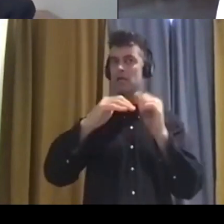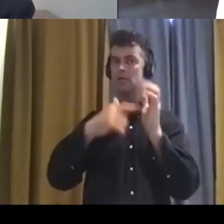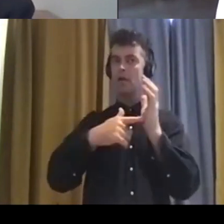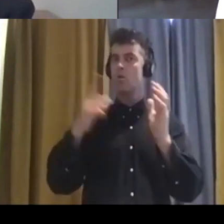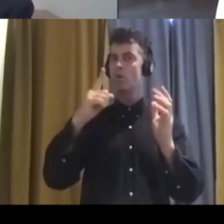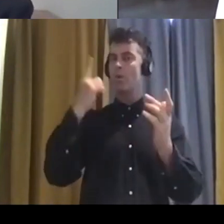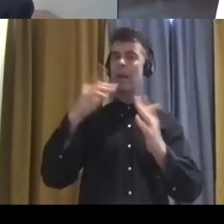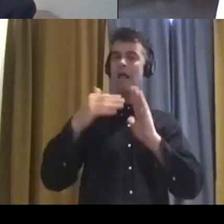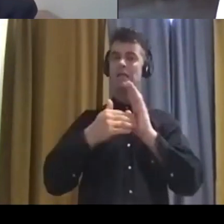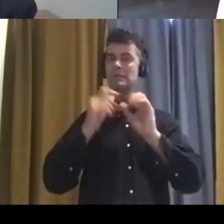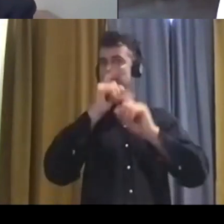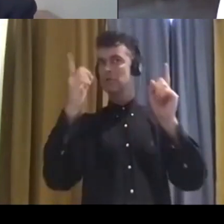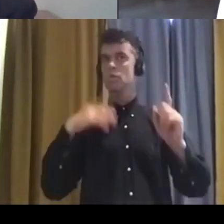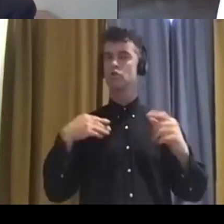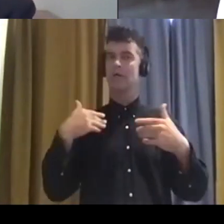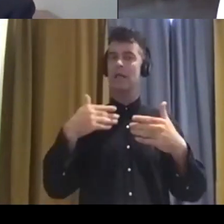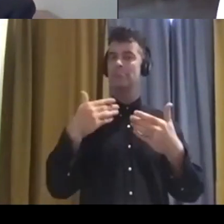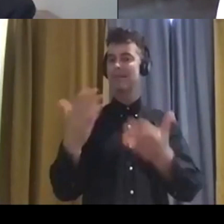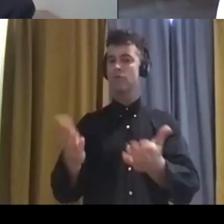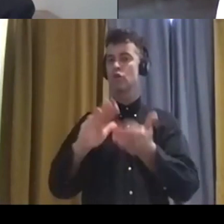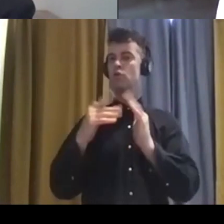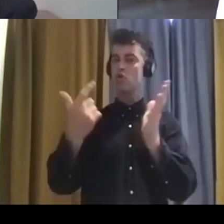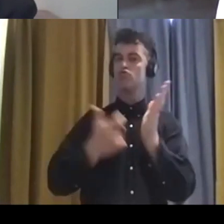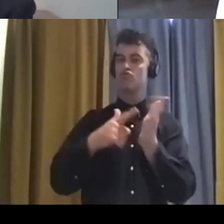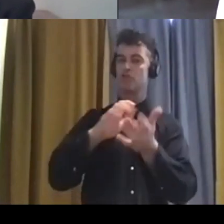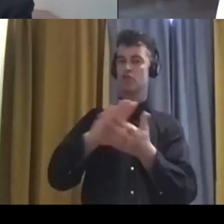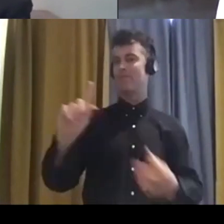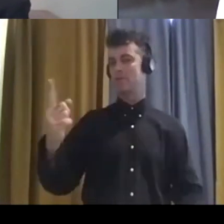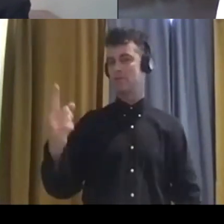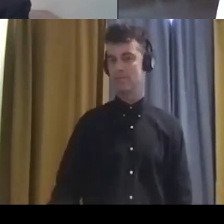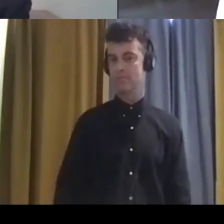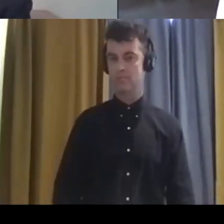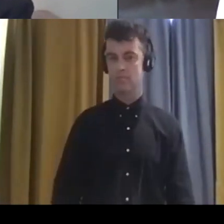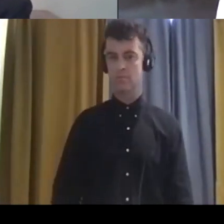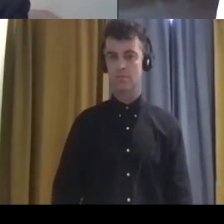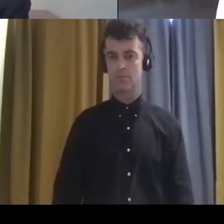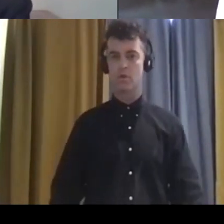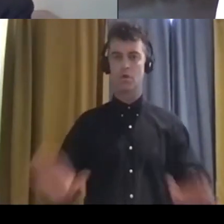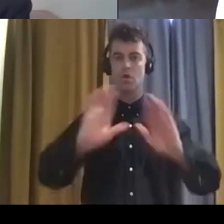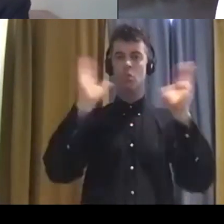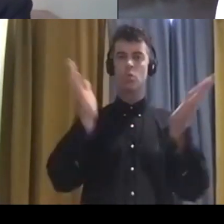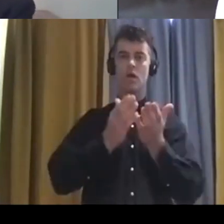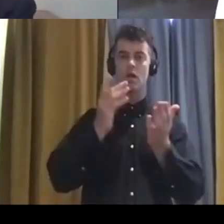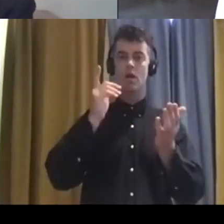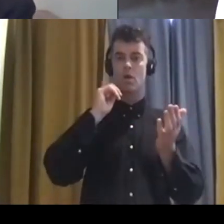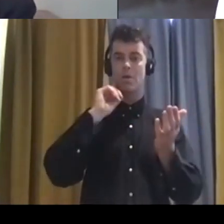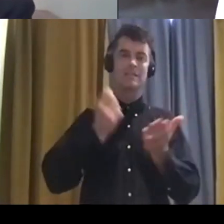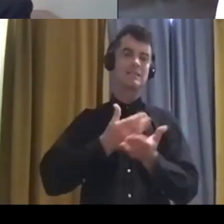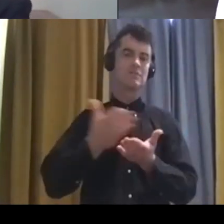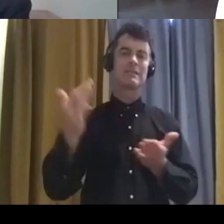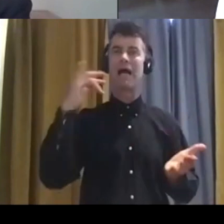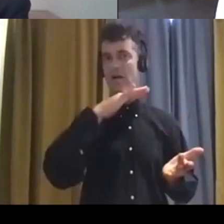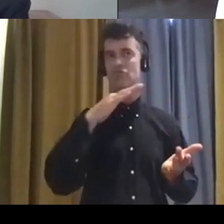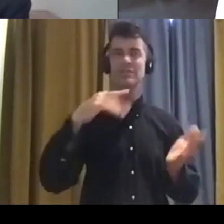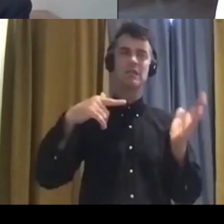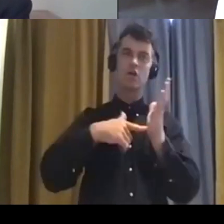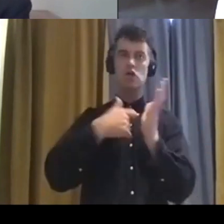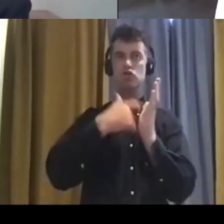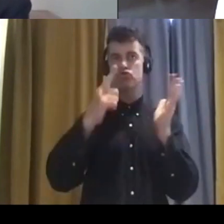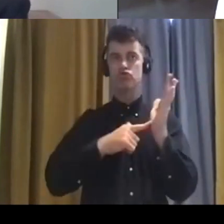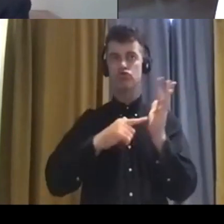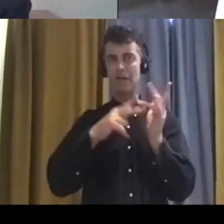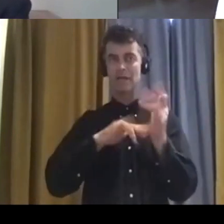with. Let's start with Rich. The world is going to spend hundreds of trillions of dollars